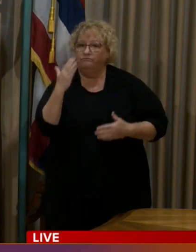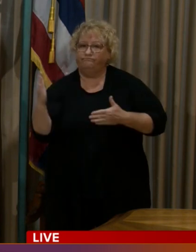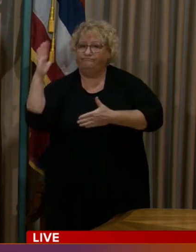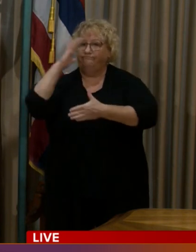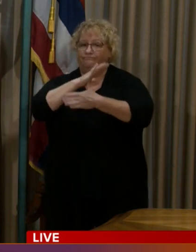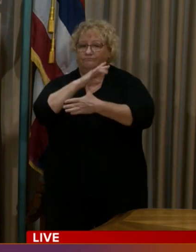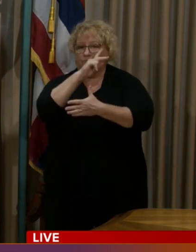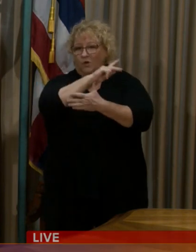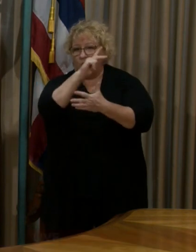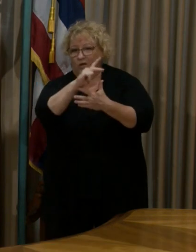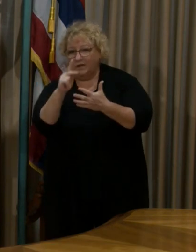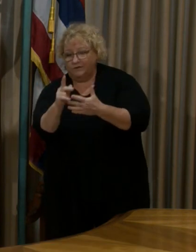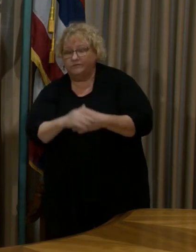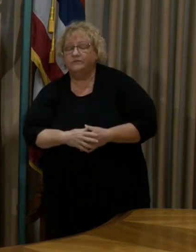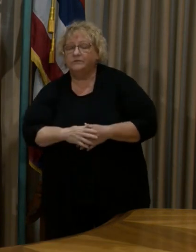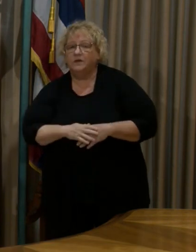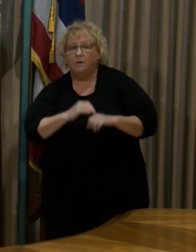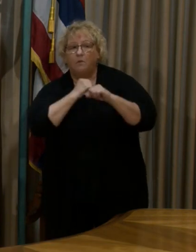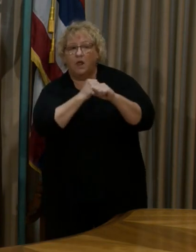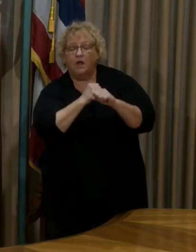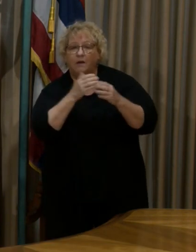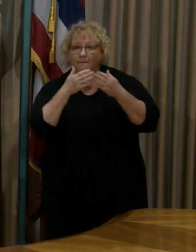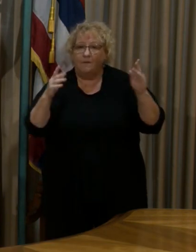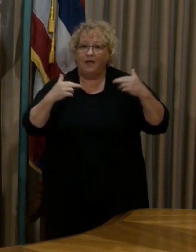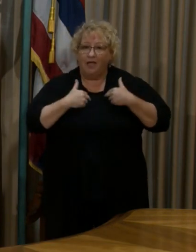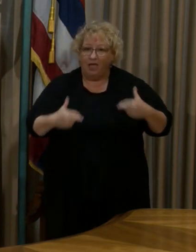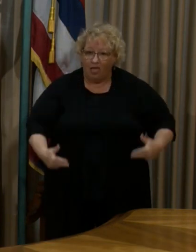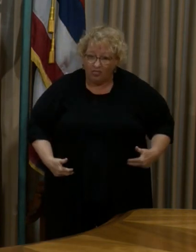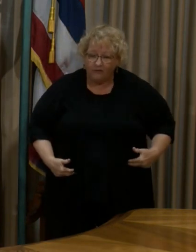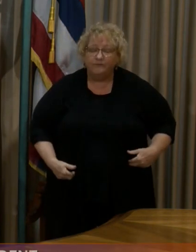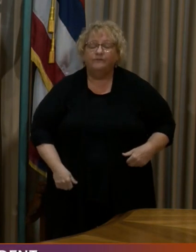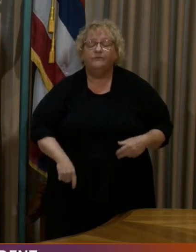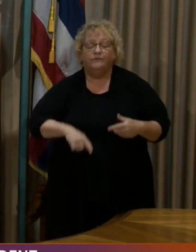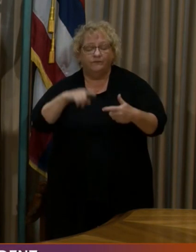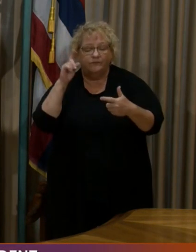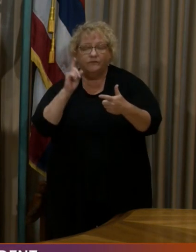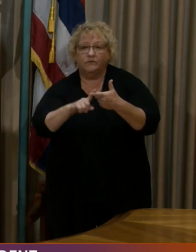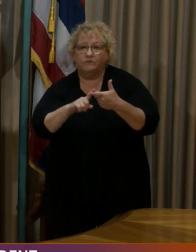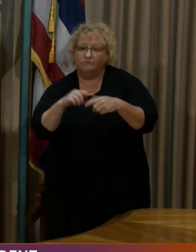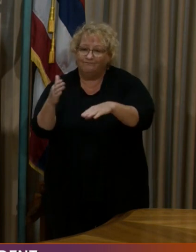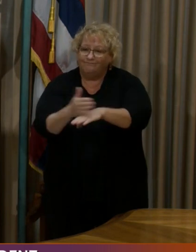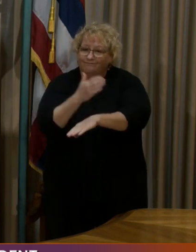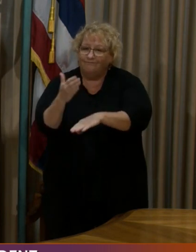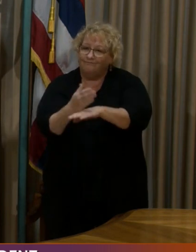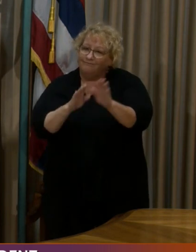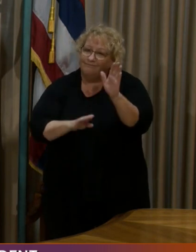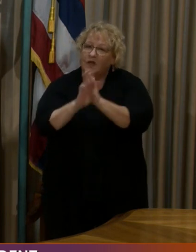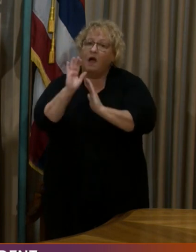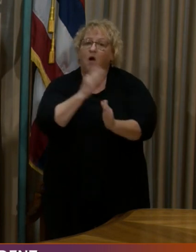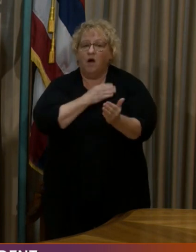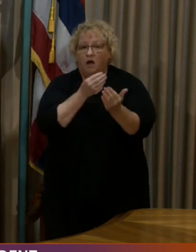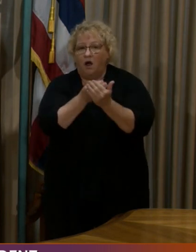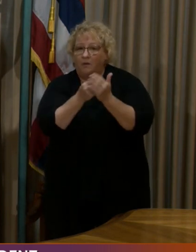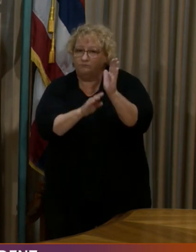WITH SCHOOL-AGED CHILDREN YESTERDAY. I ANNOUNCED MY THREE PRIORITIES. PROTECTING THE PUBLIC HEALTH AND